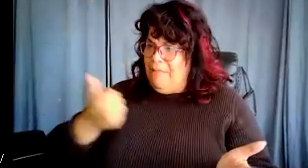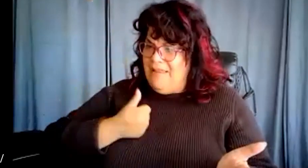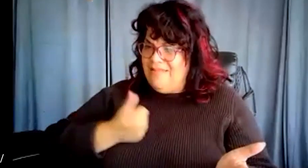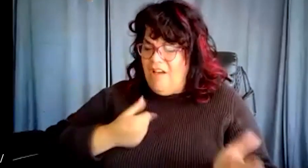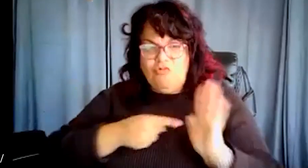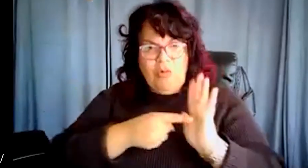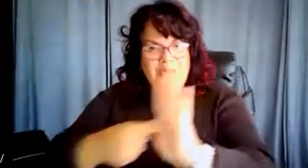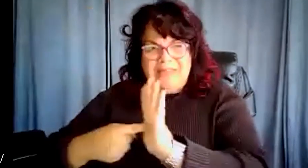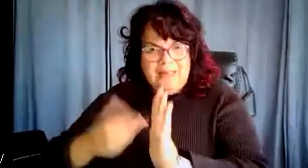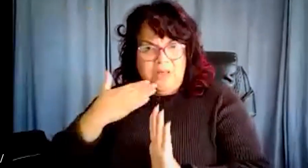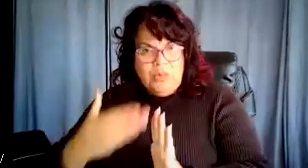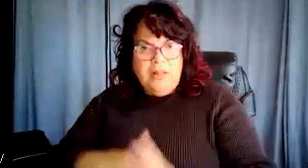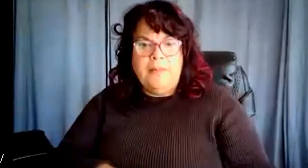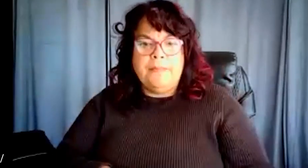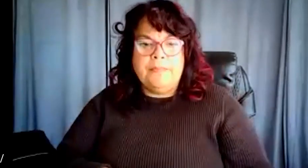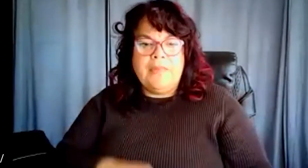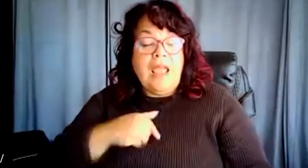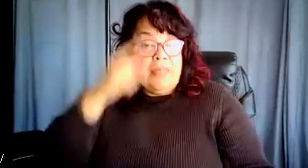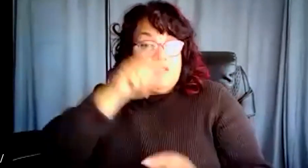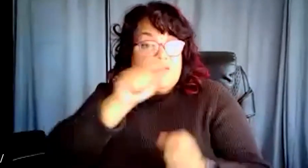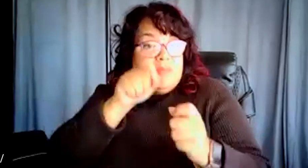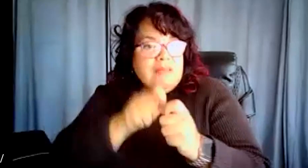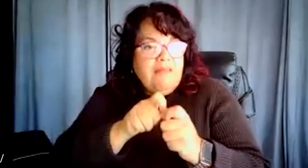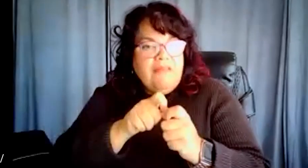I think there's a very specific type of disability that we tend to see.